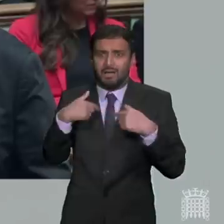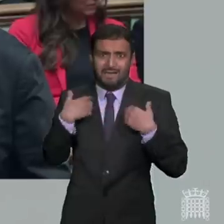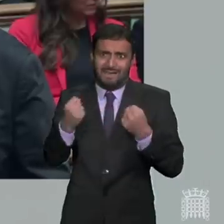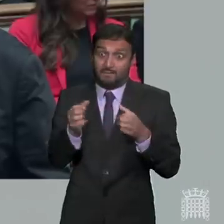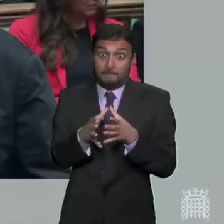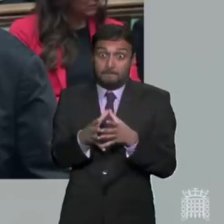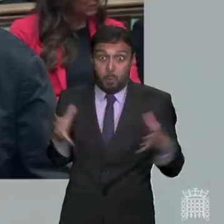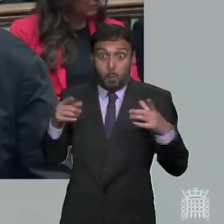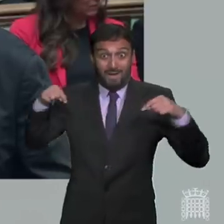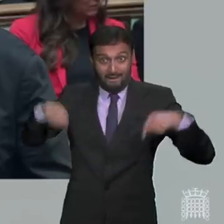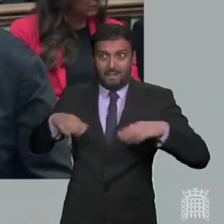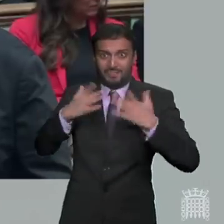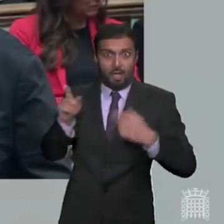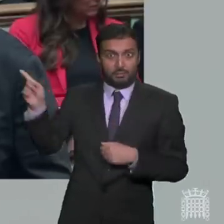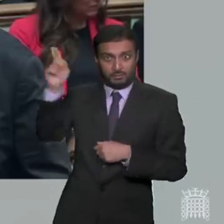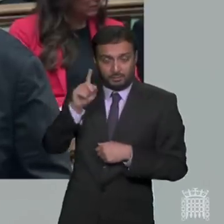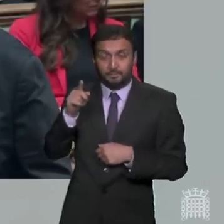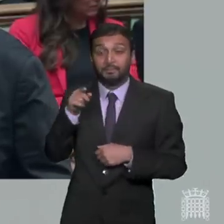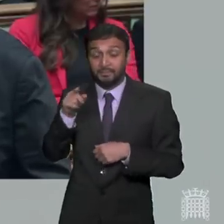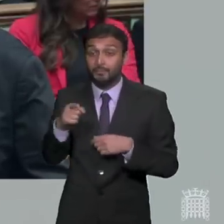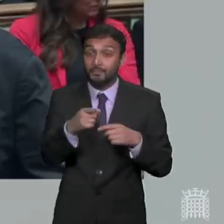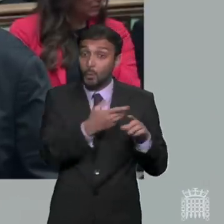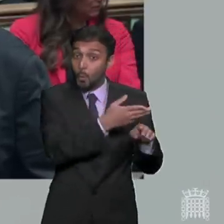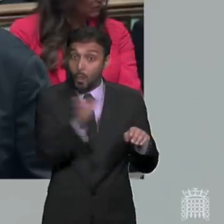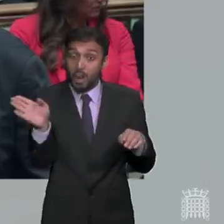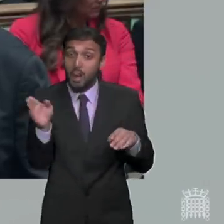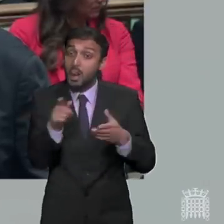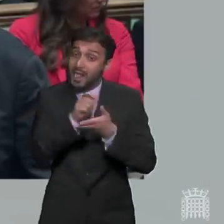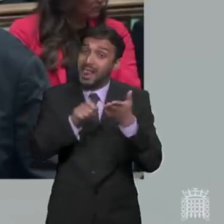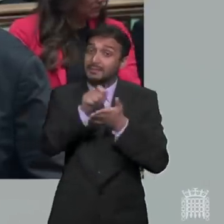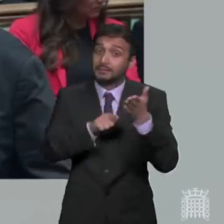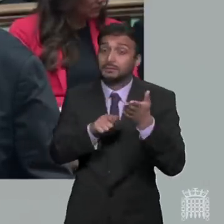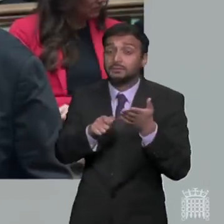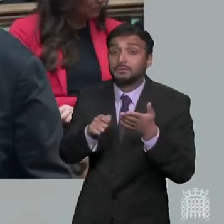Every one of those elected Members was elected on a manifesto and clear mandate for Scottish